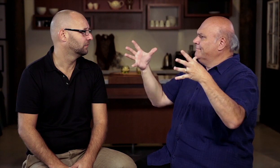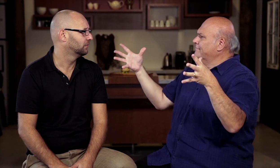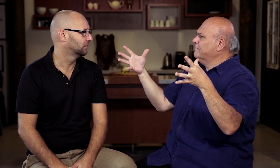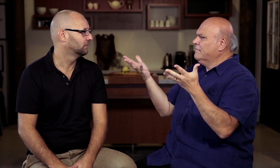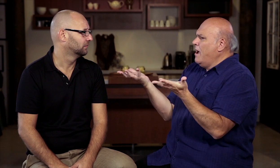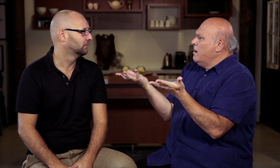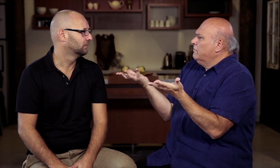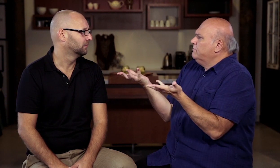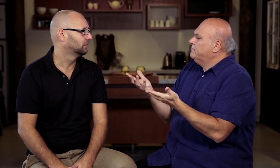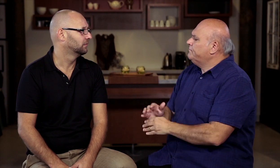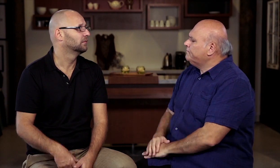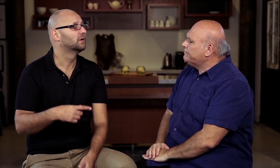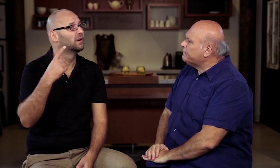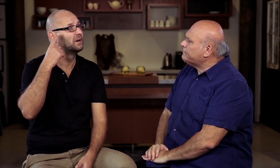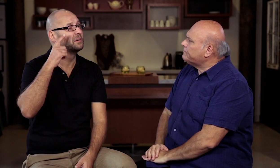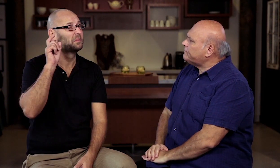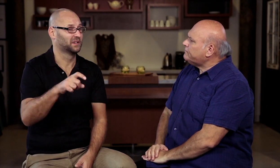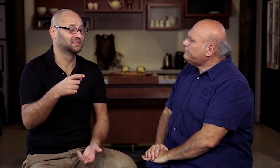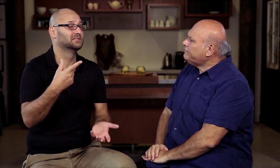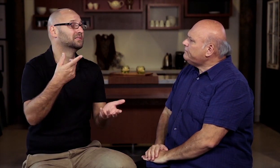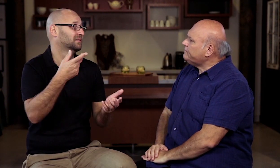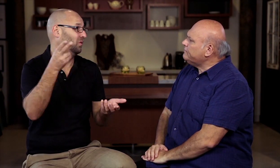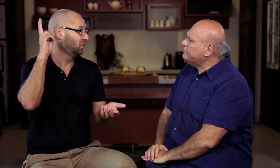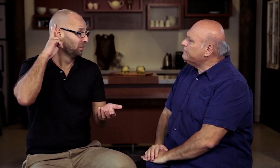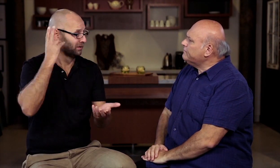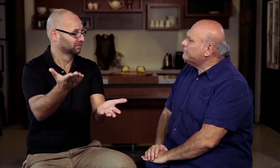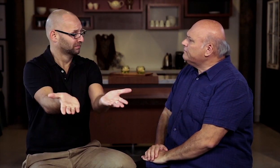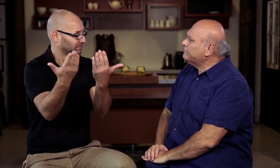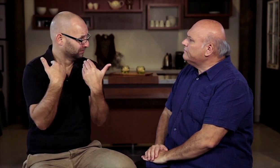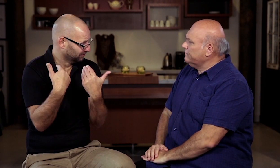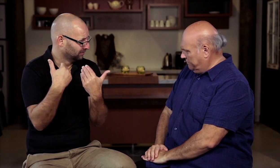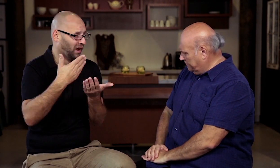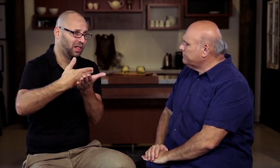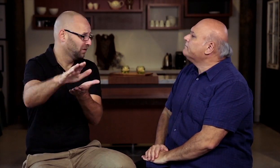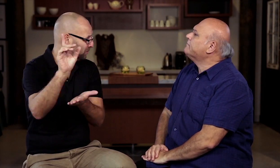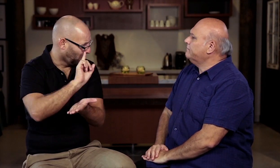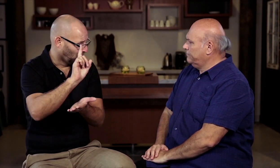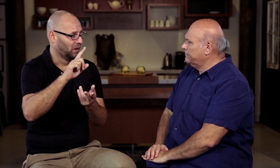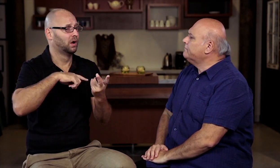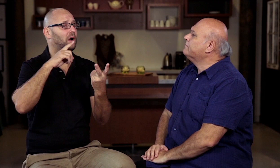is important for the future of Deaf Clubs so they can grow? I think we need to reach out to those with